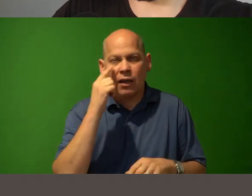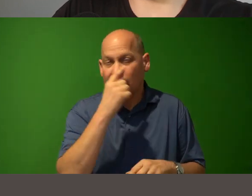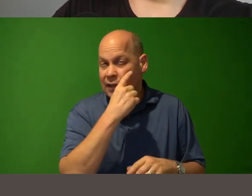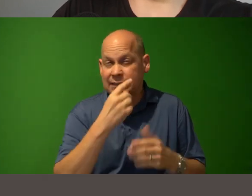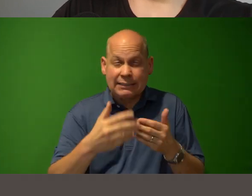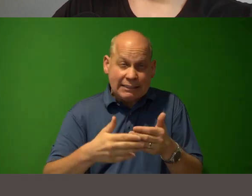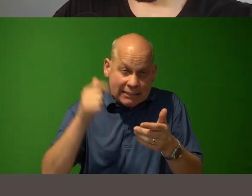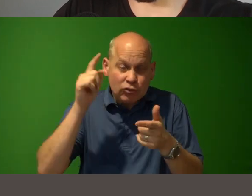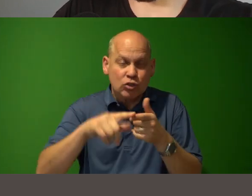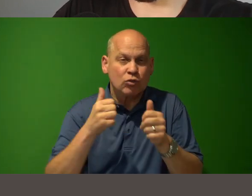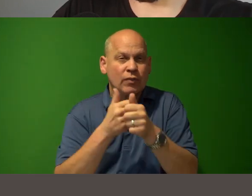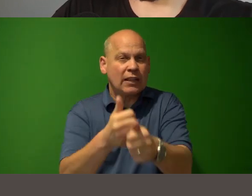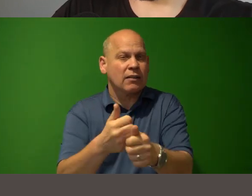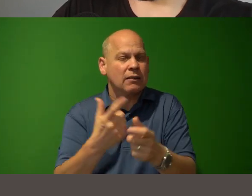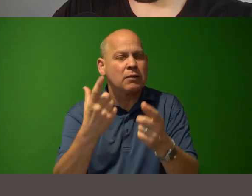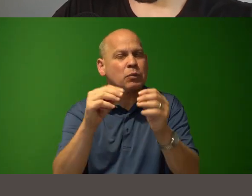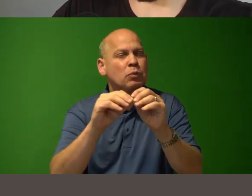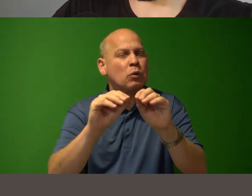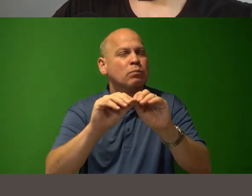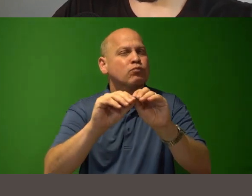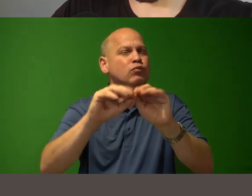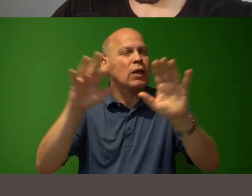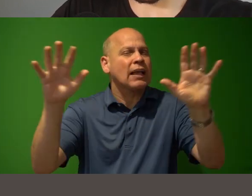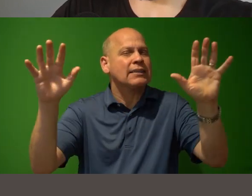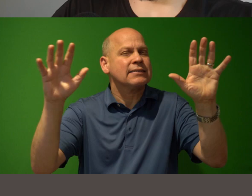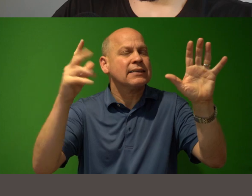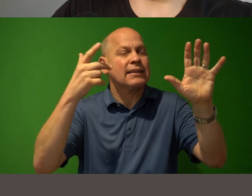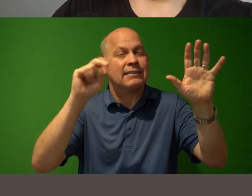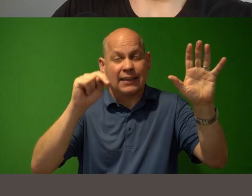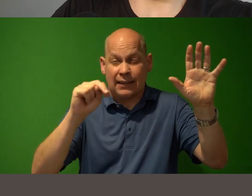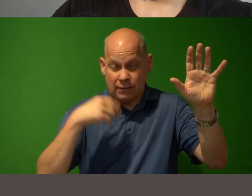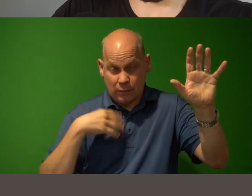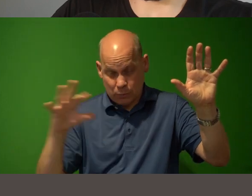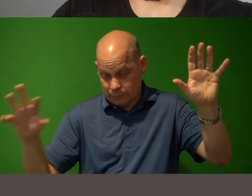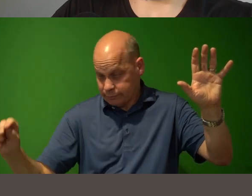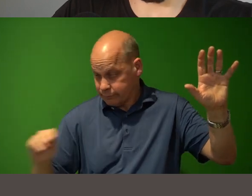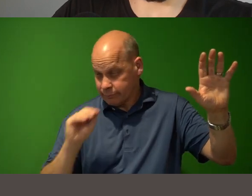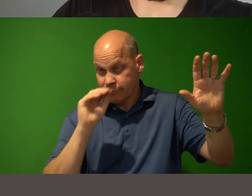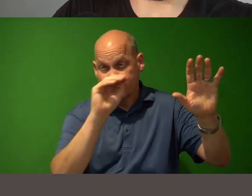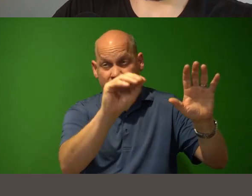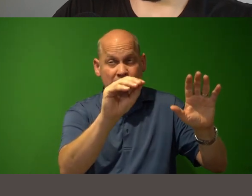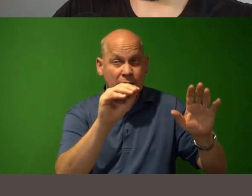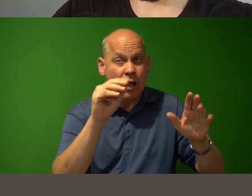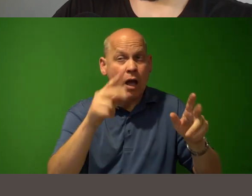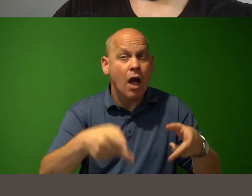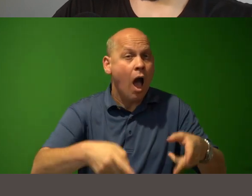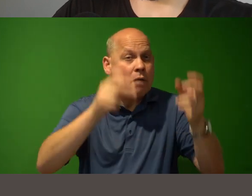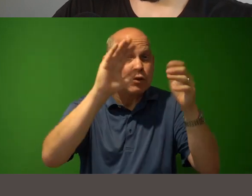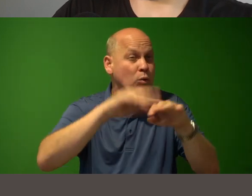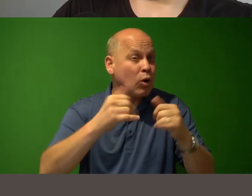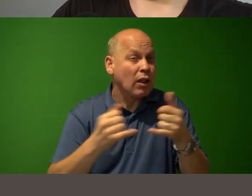on the eyes easier to follow a little brighter and then put that in my git repo upload online before you know it.